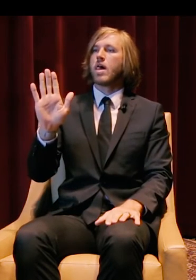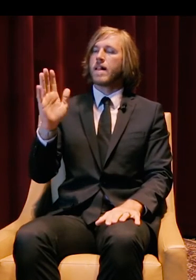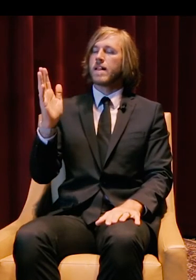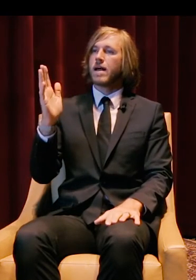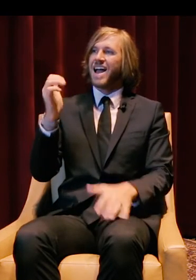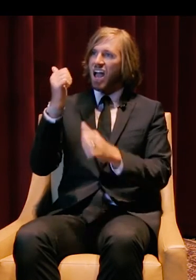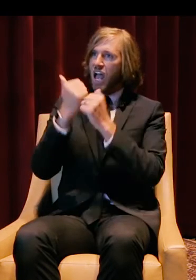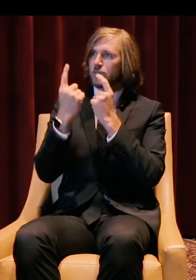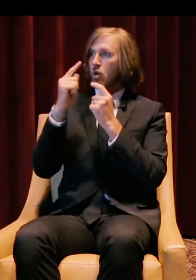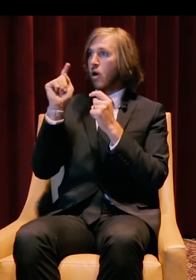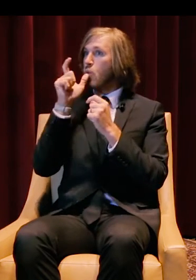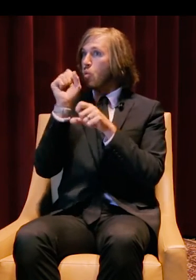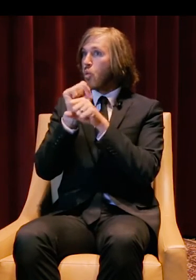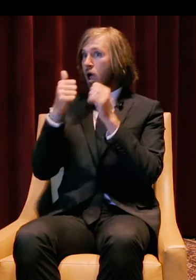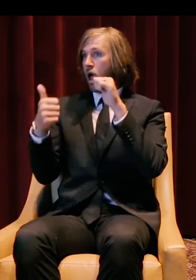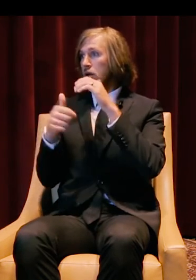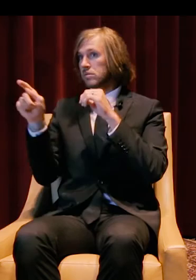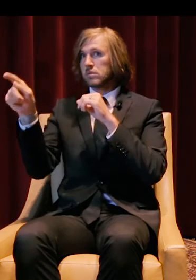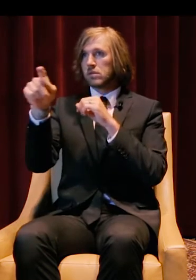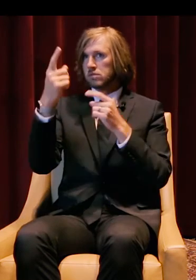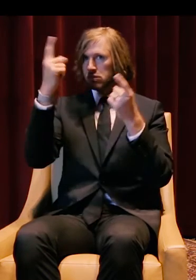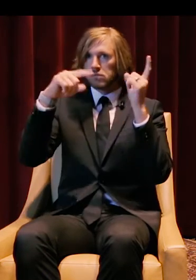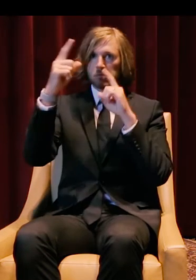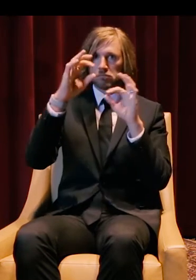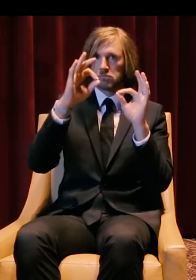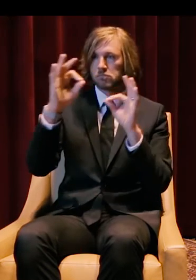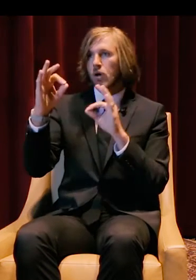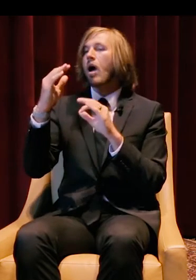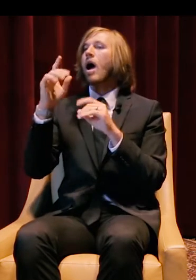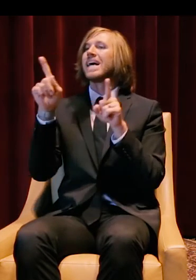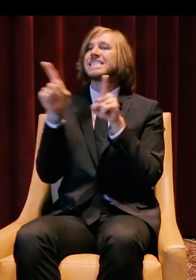everyone that works there be on the same page and speak with the same voice.